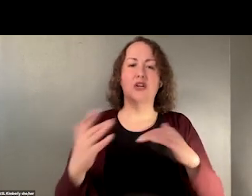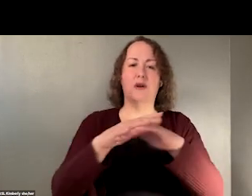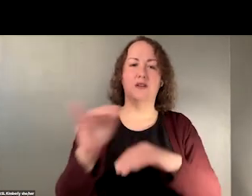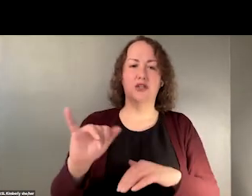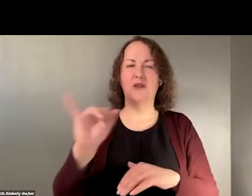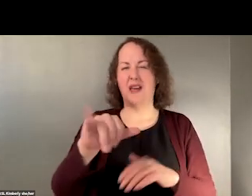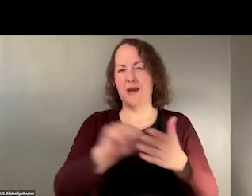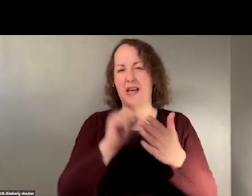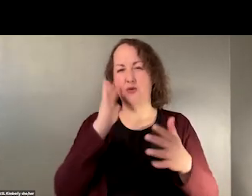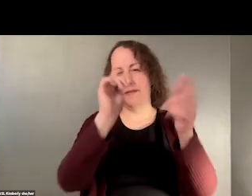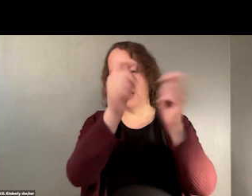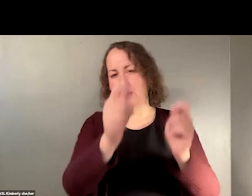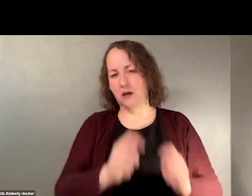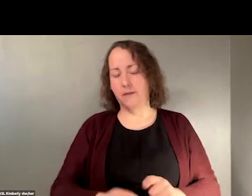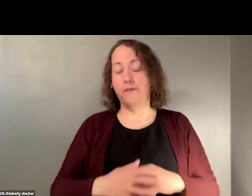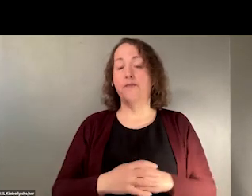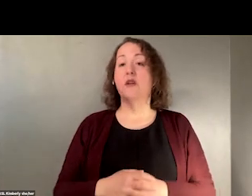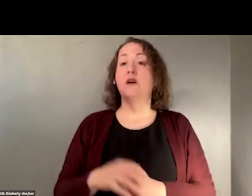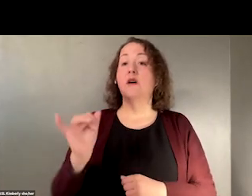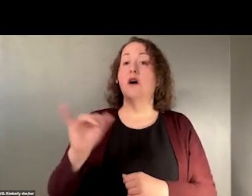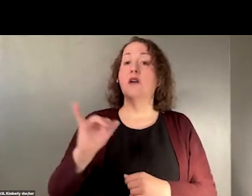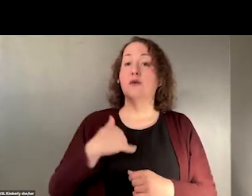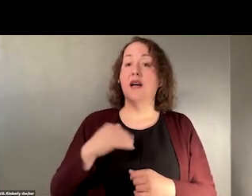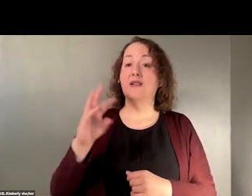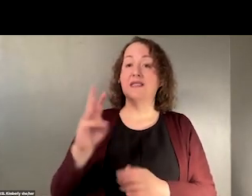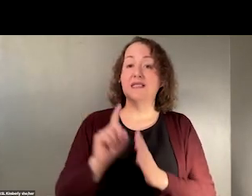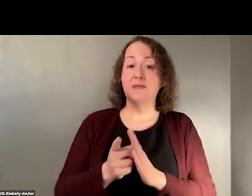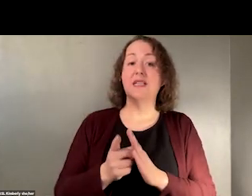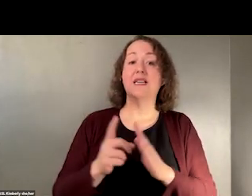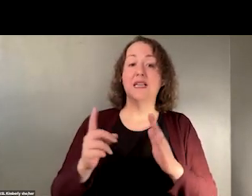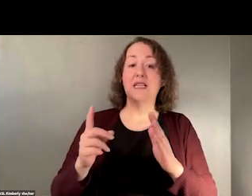We also have a six-minute "Provide Reviewer Profile Information" video tutorial,